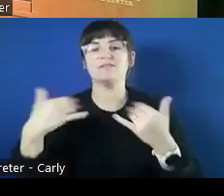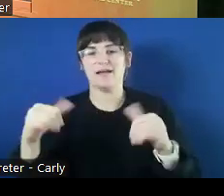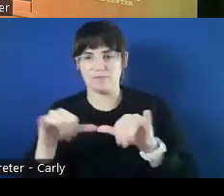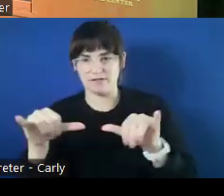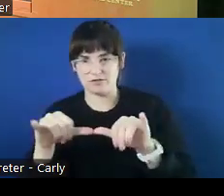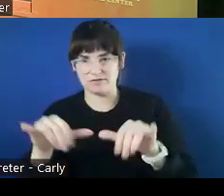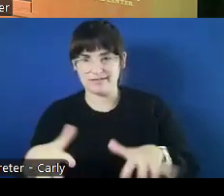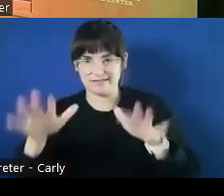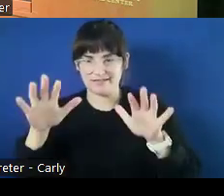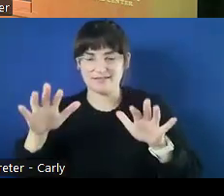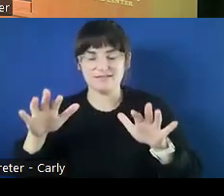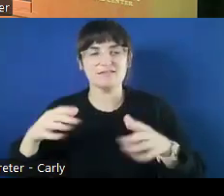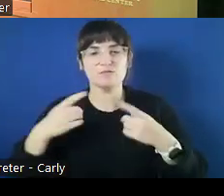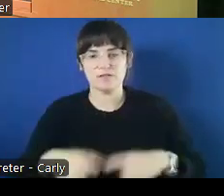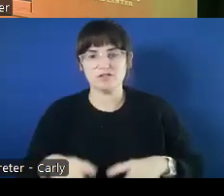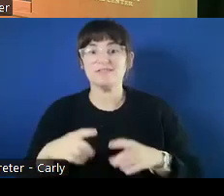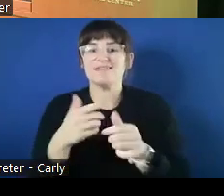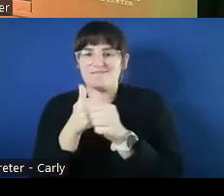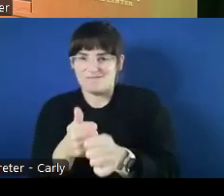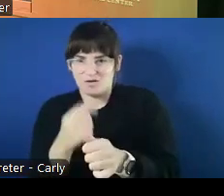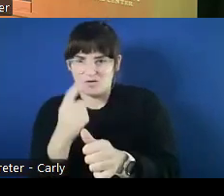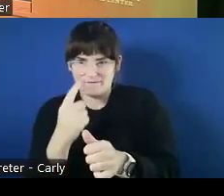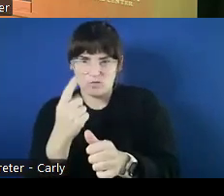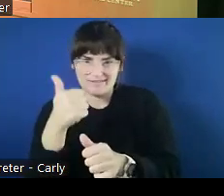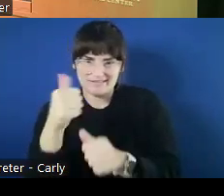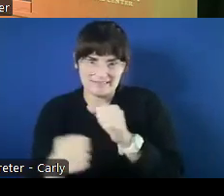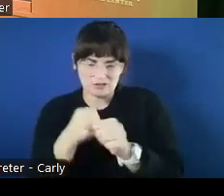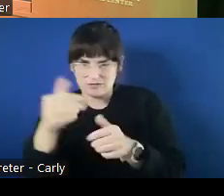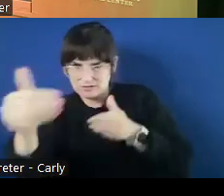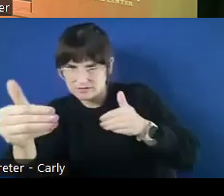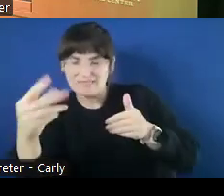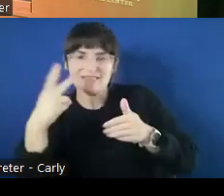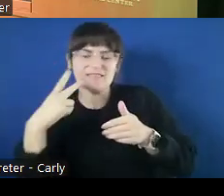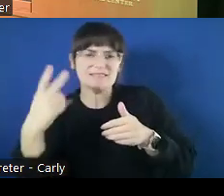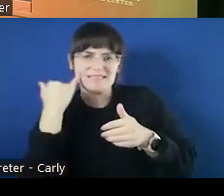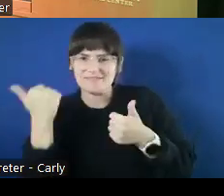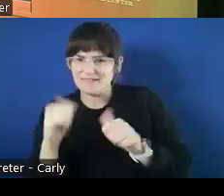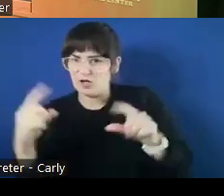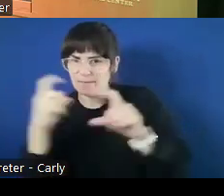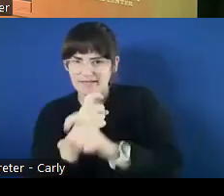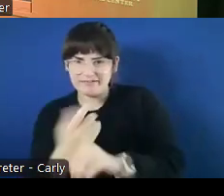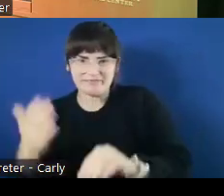follow them over the course of years to see if it increases their risk of developing complications